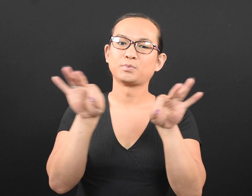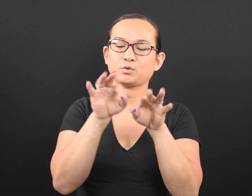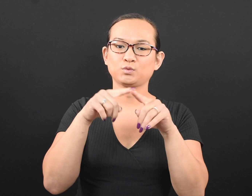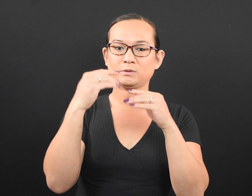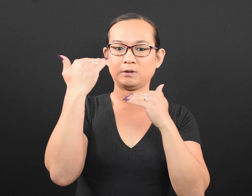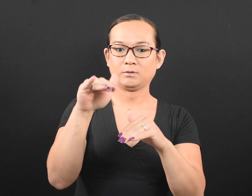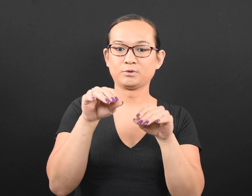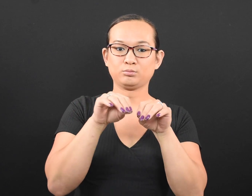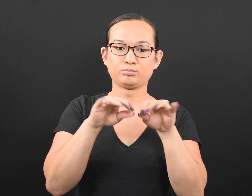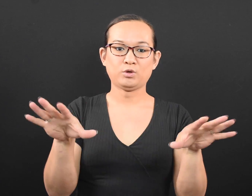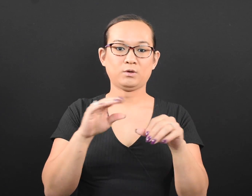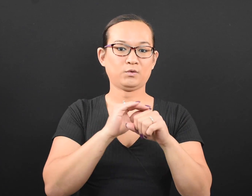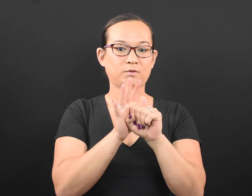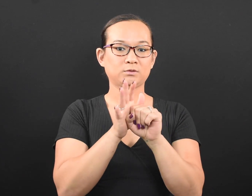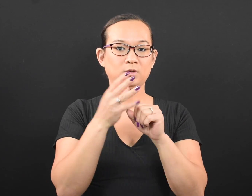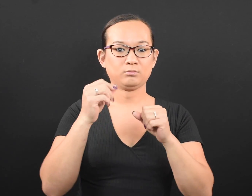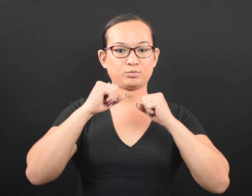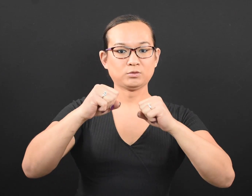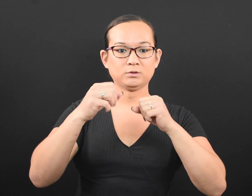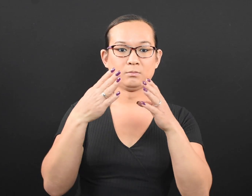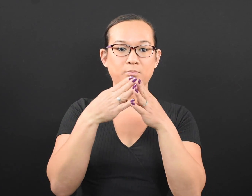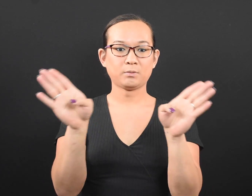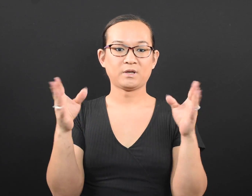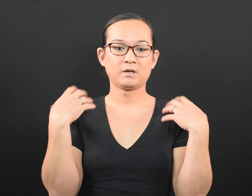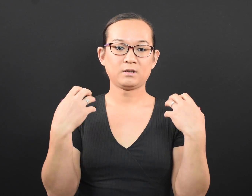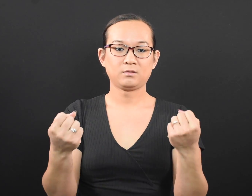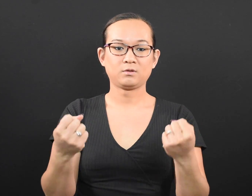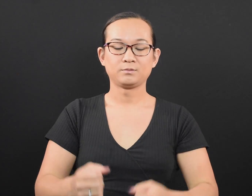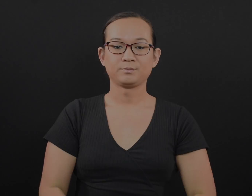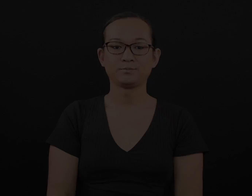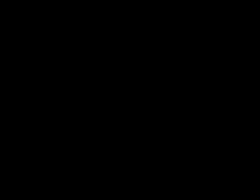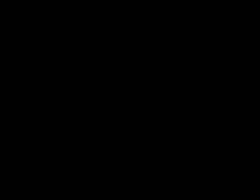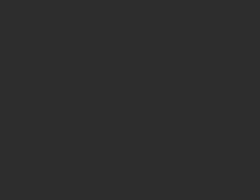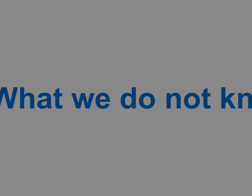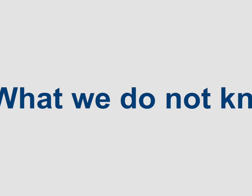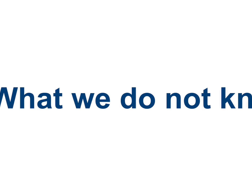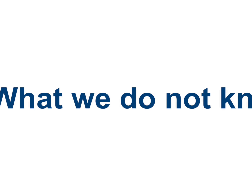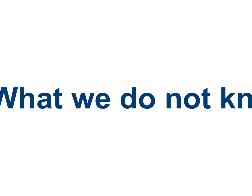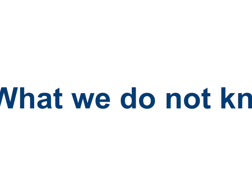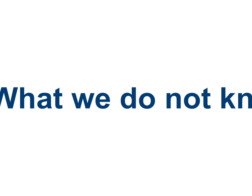is essential to limit the spread of the virus that causes COVID-19 and protect public health.